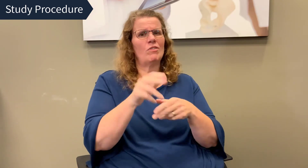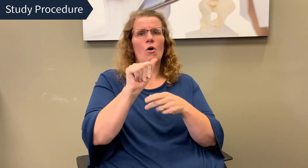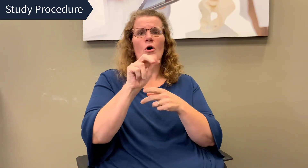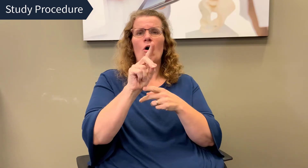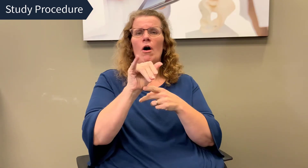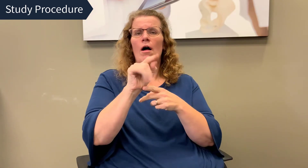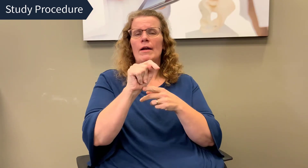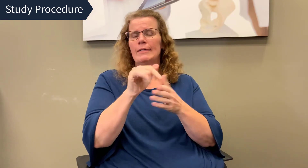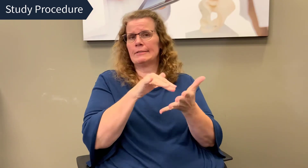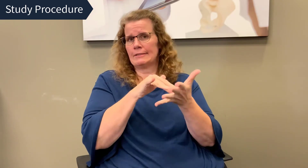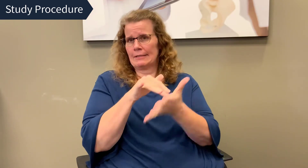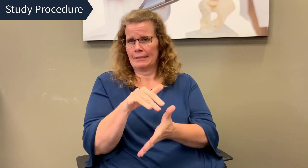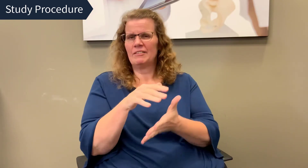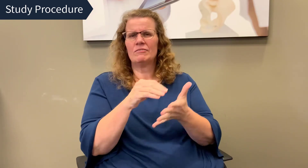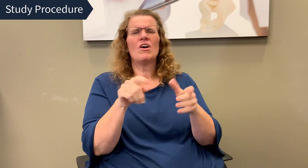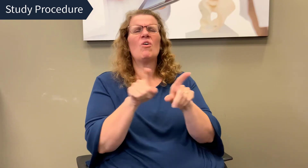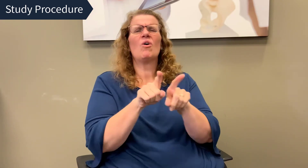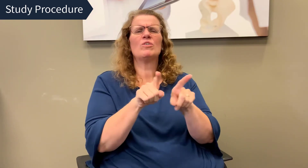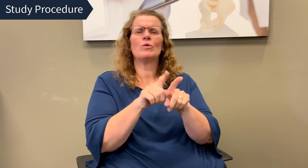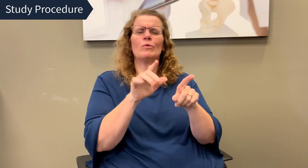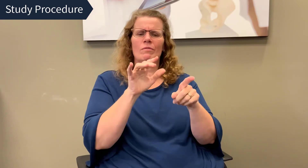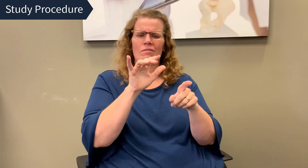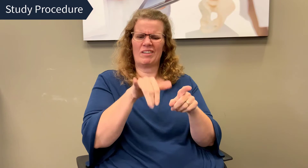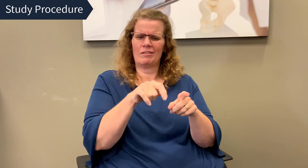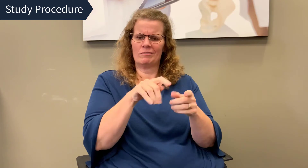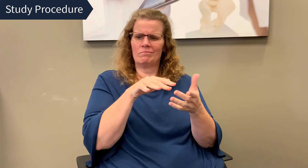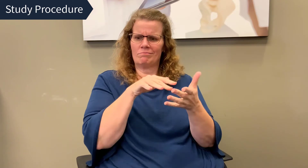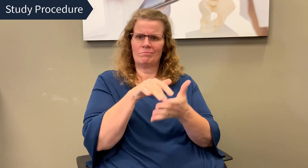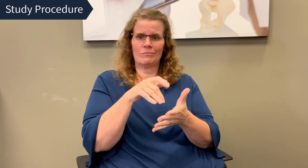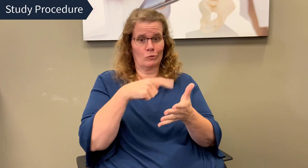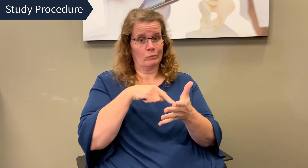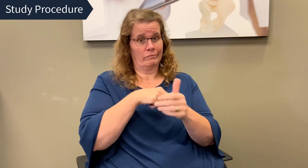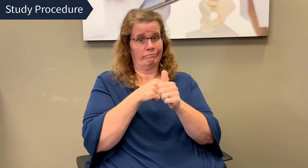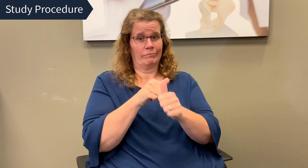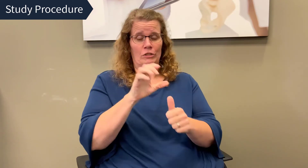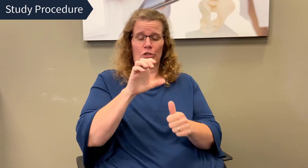experiments were two different groups of people participate in the same activity.